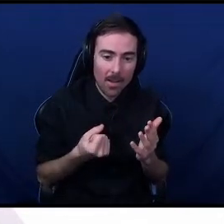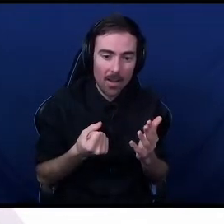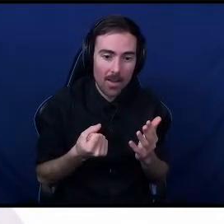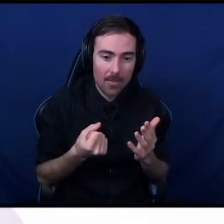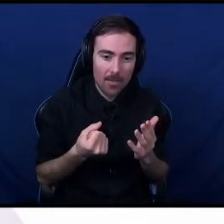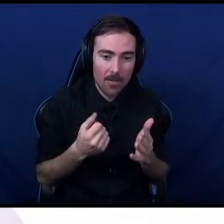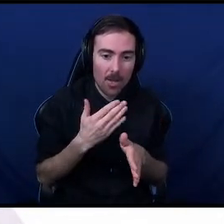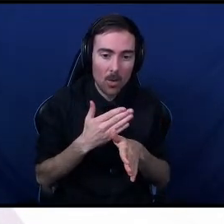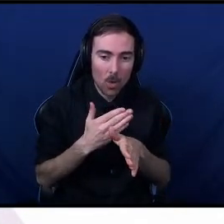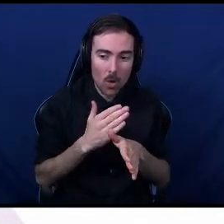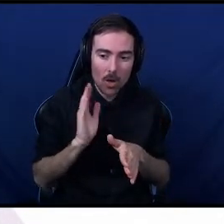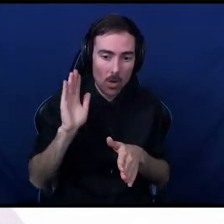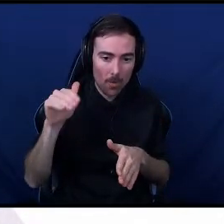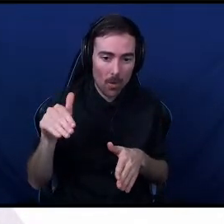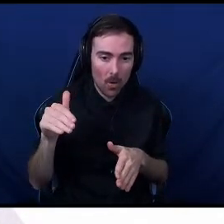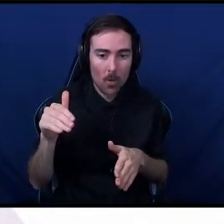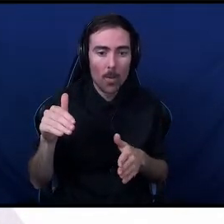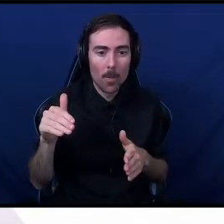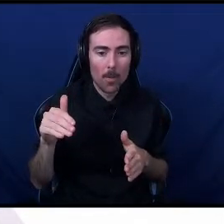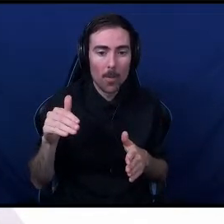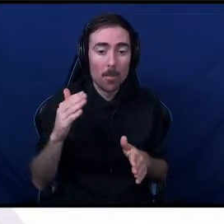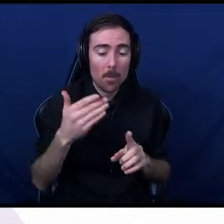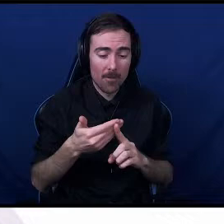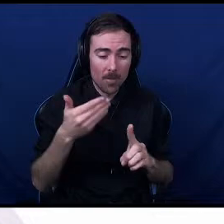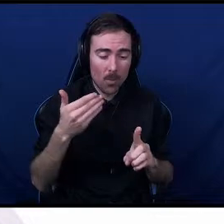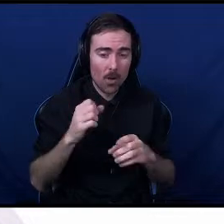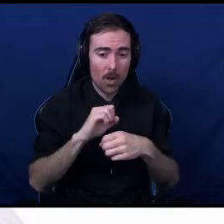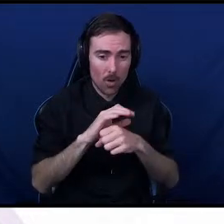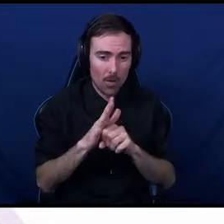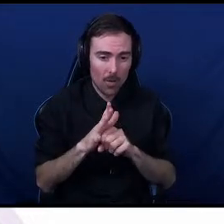existed, and it was able to do things like that, right. So I